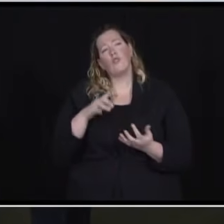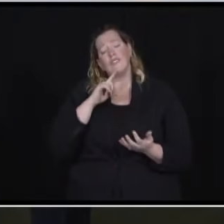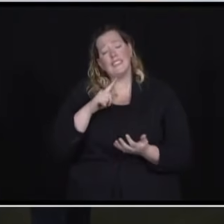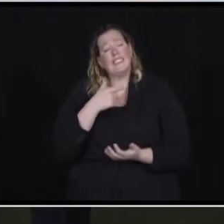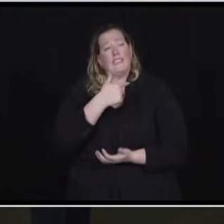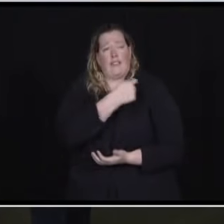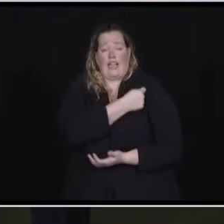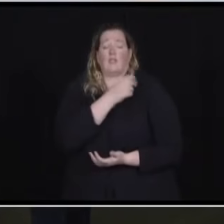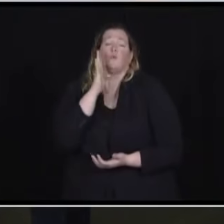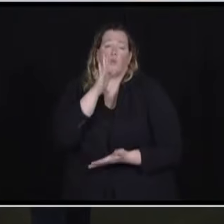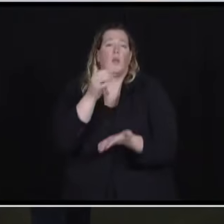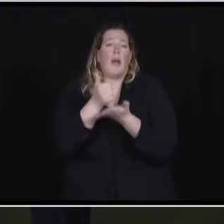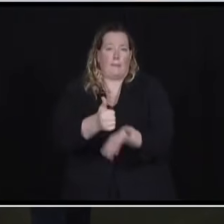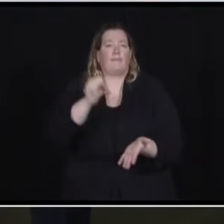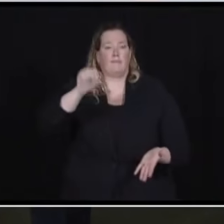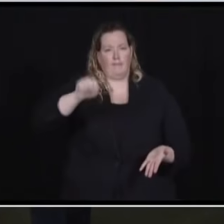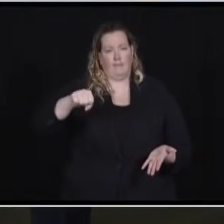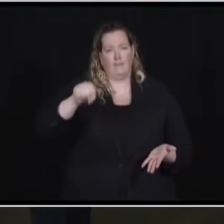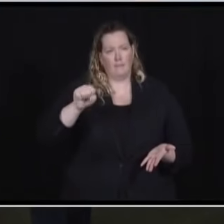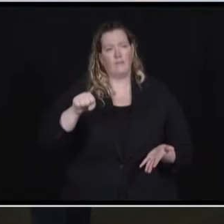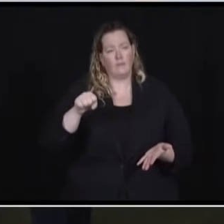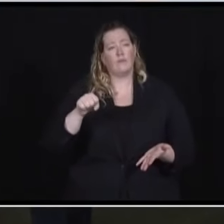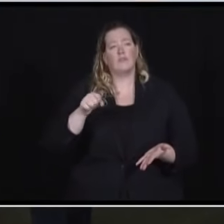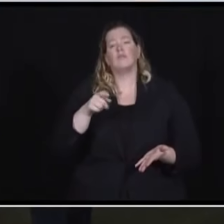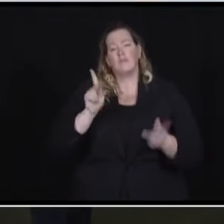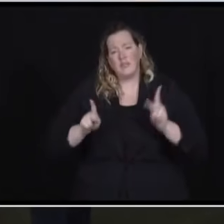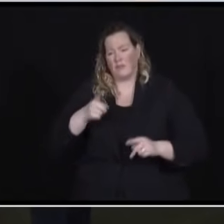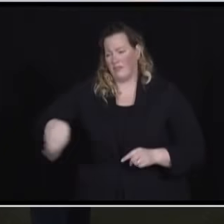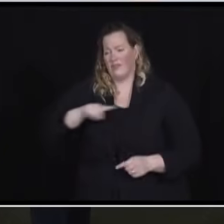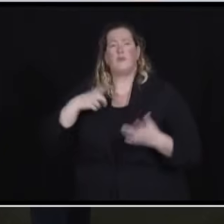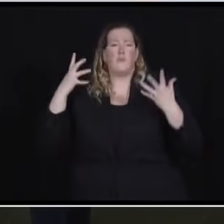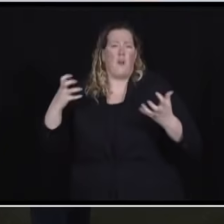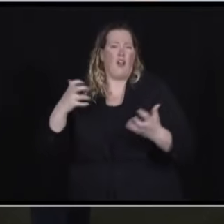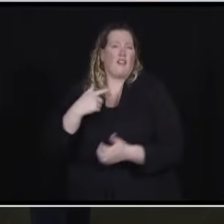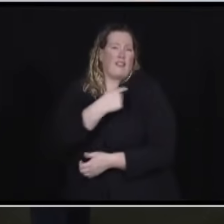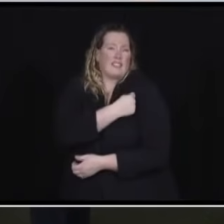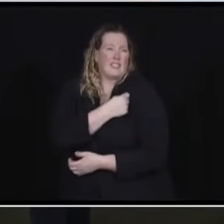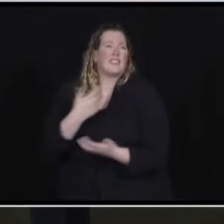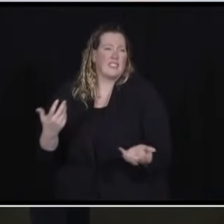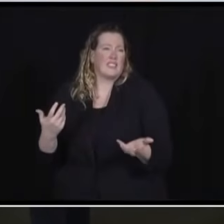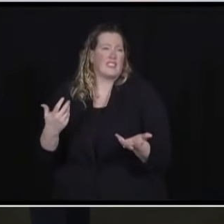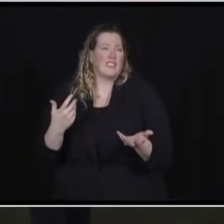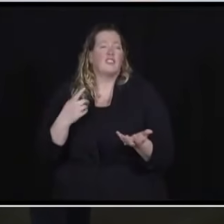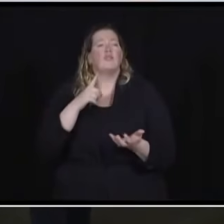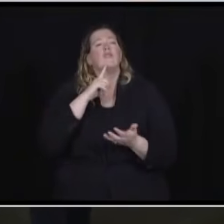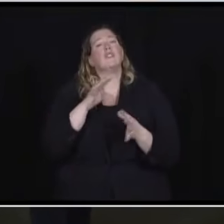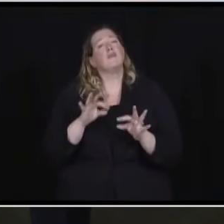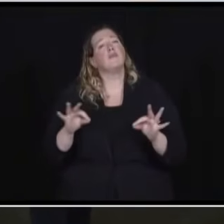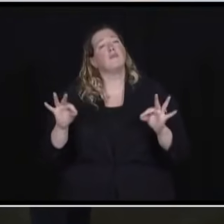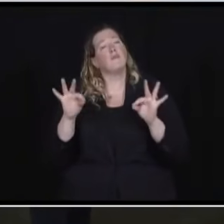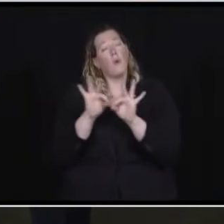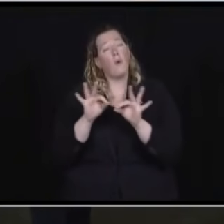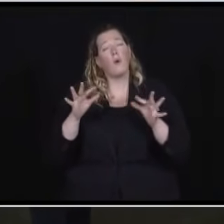everyone in Ontario wants to receive the vaccination to receive it. But in the meantime, it really is important that